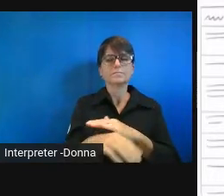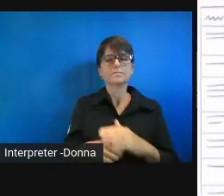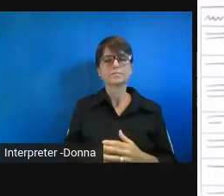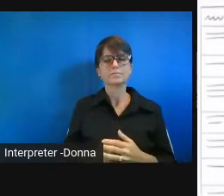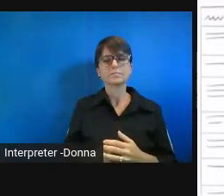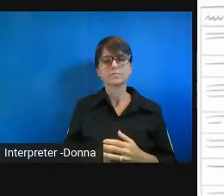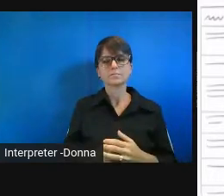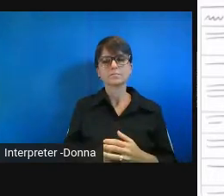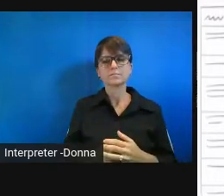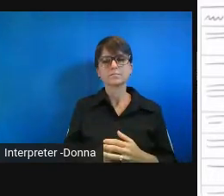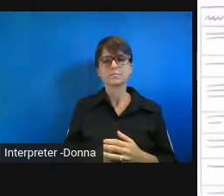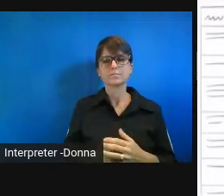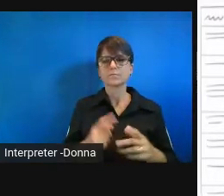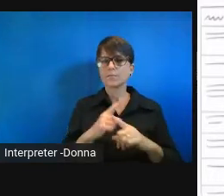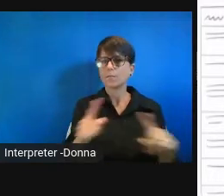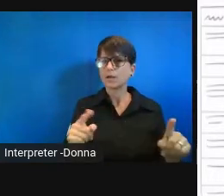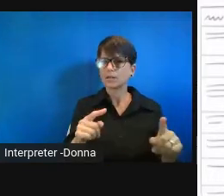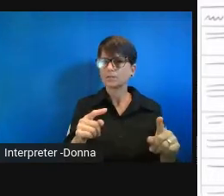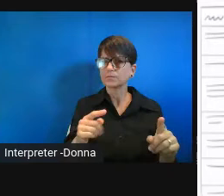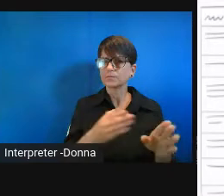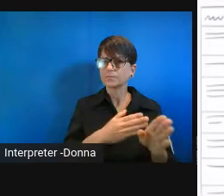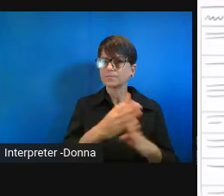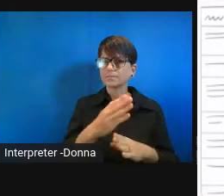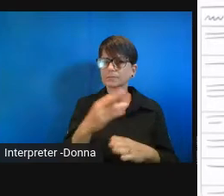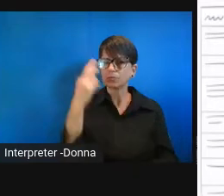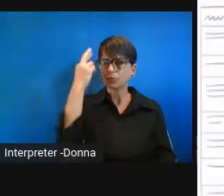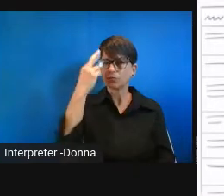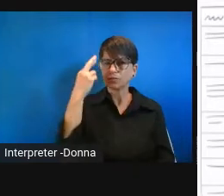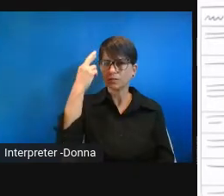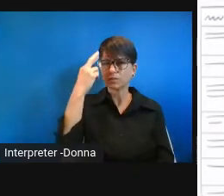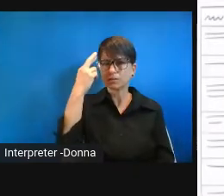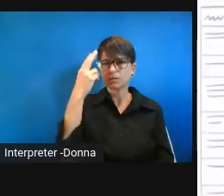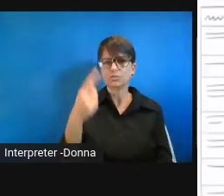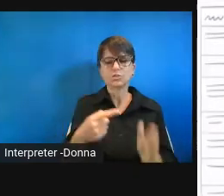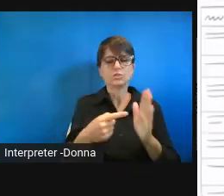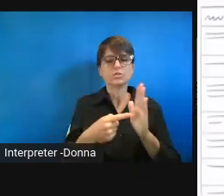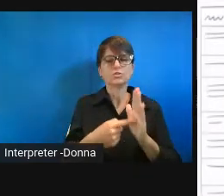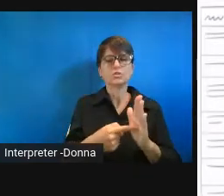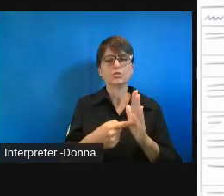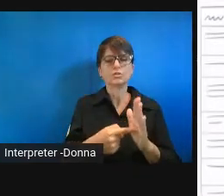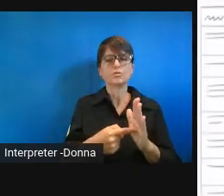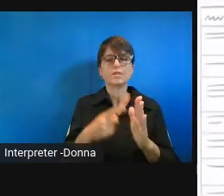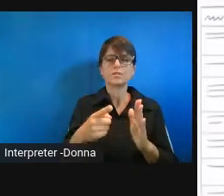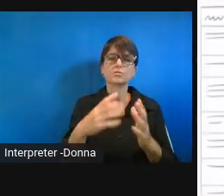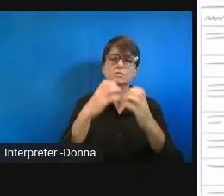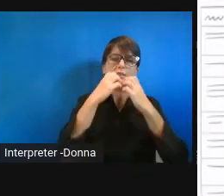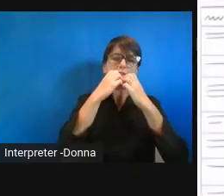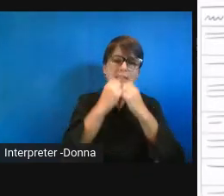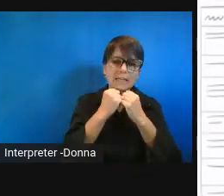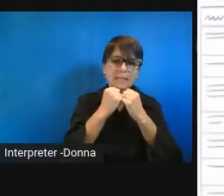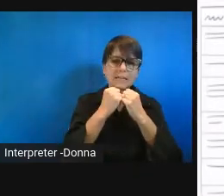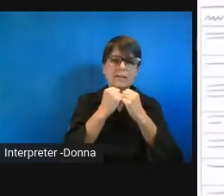The main reasons are to show users that you care about accessibility and about them.